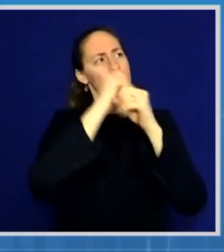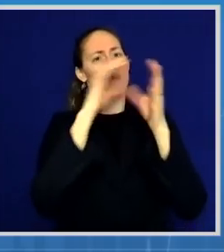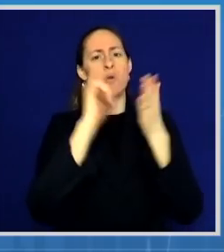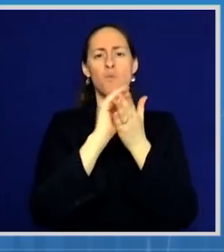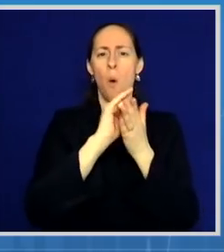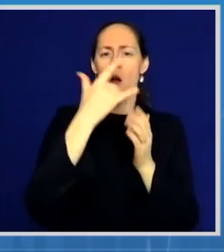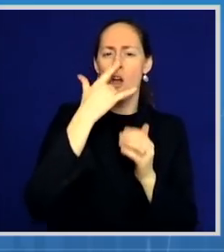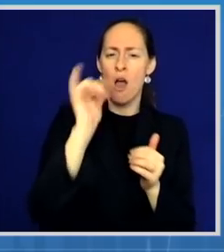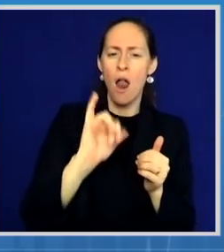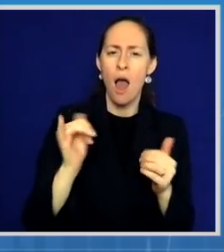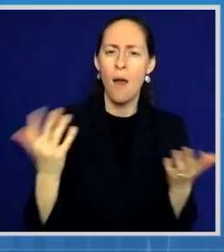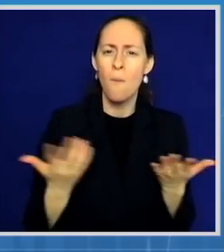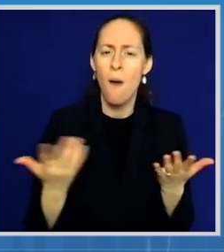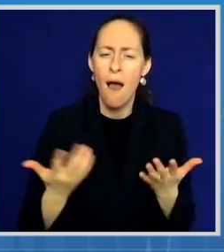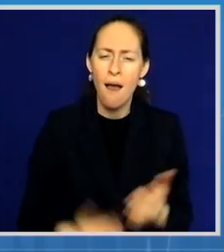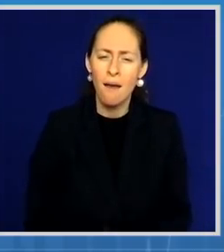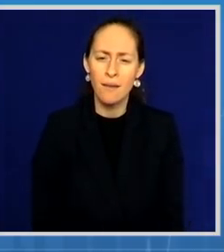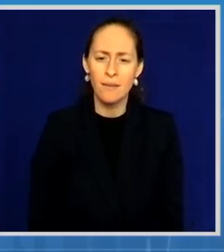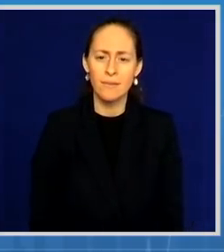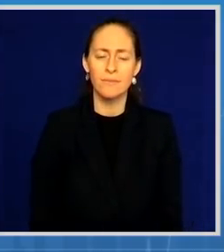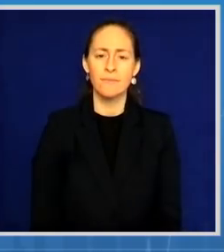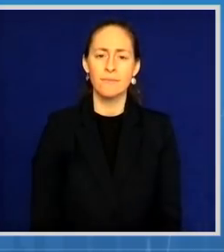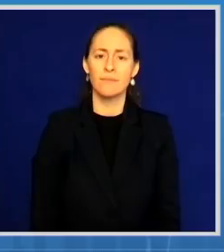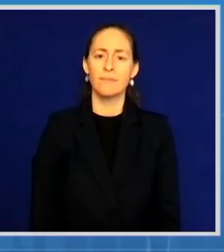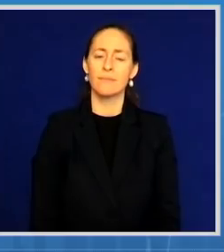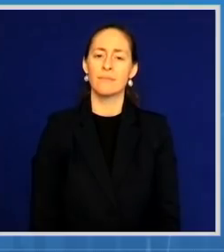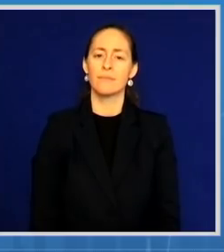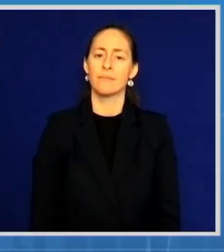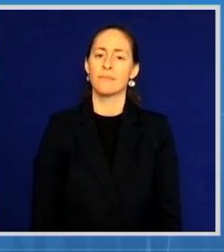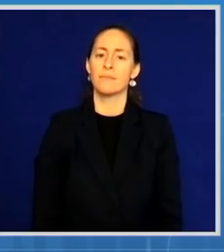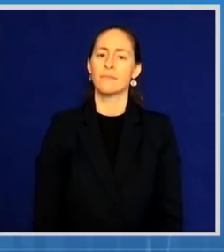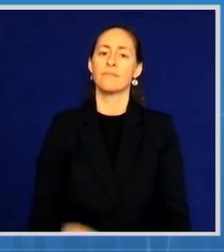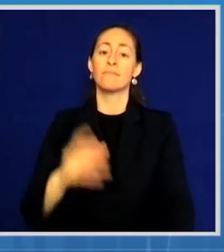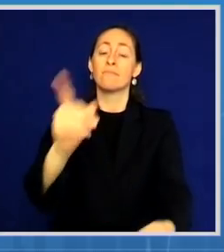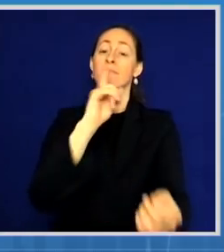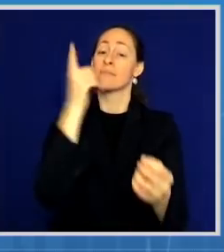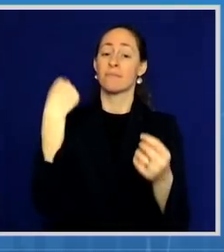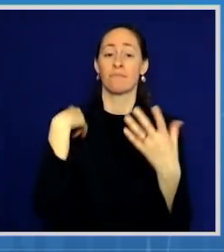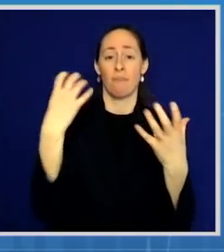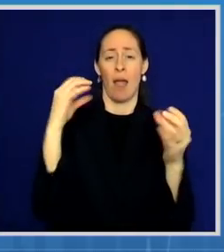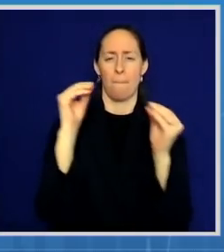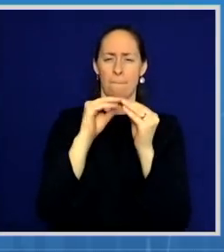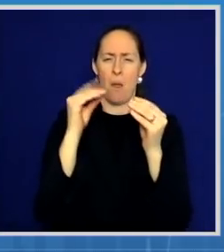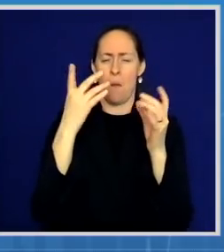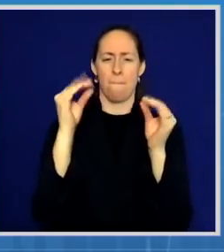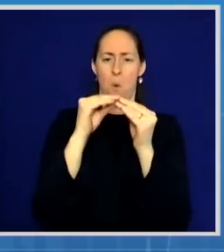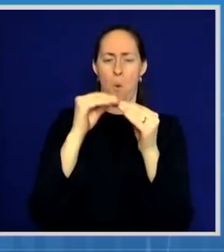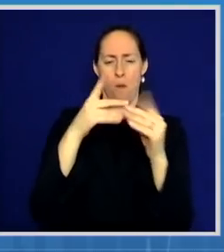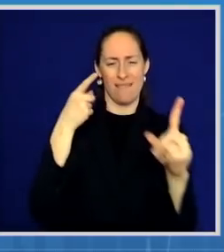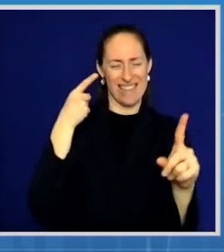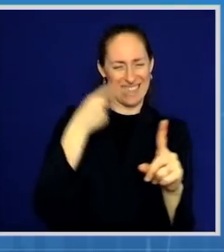Dr. Walensky: What I'd like to do is sort of say the more people are vaccinated the fewer cases that we have and as we see those numbers come down,